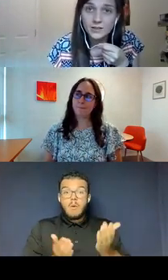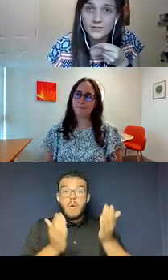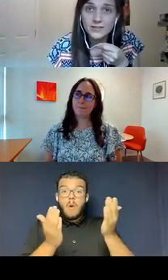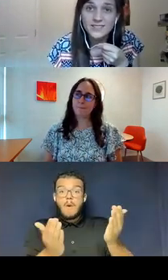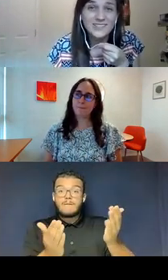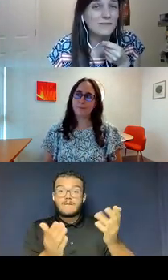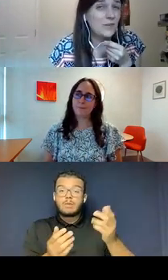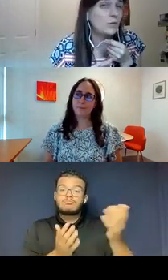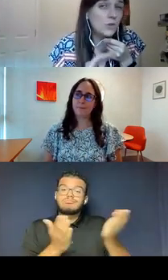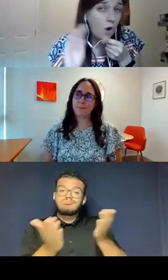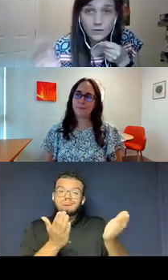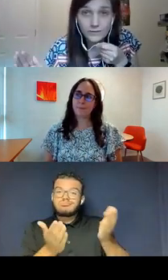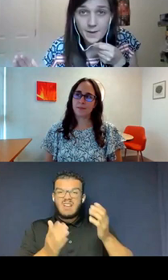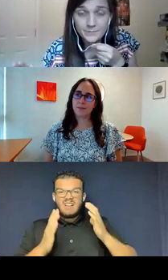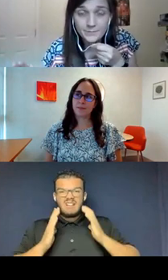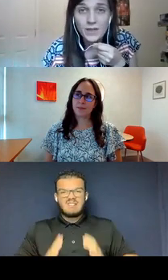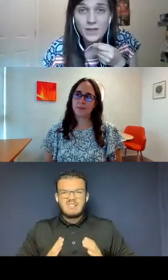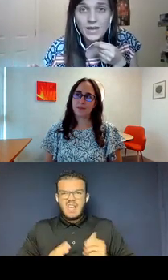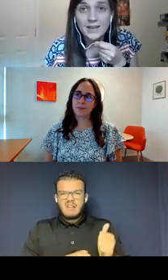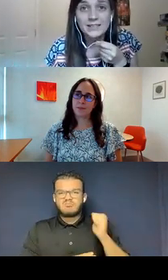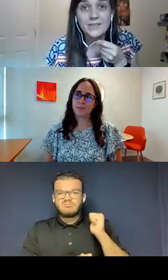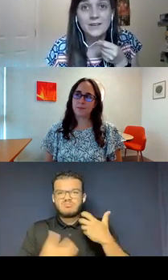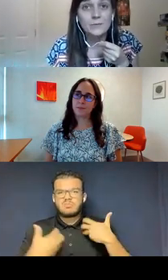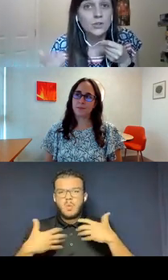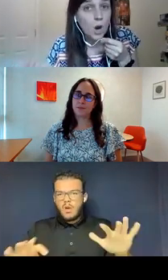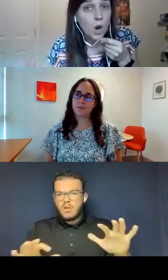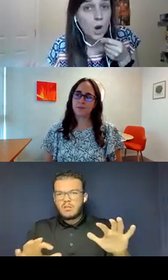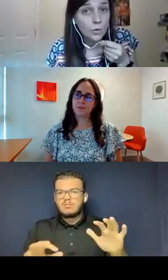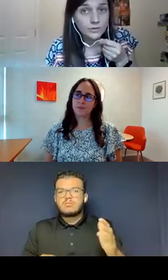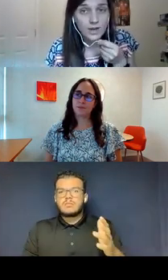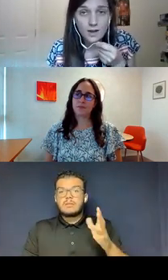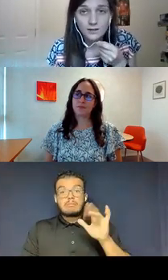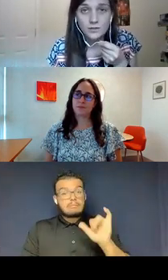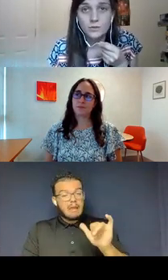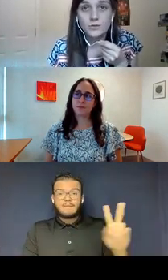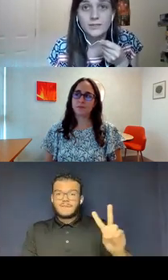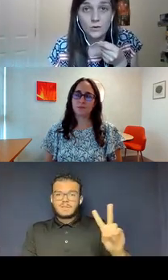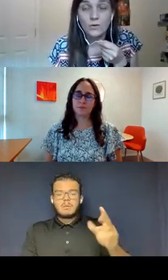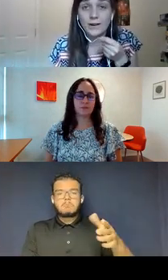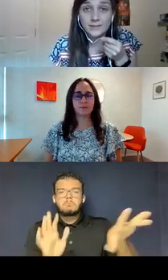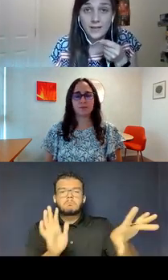and they refused all of them. In that case, the victim chose not to seek or accept